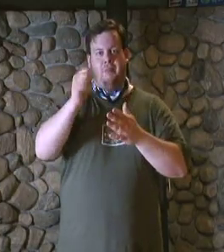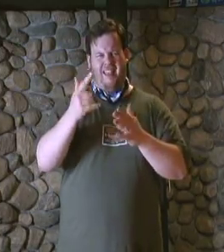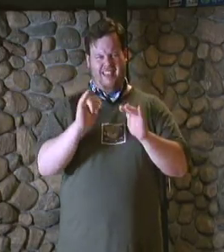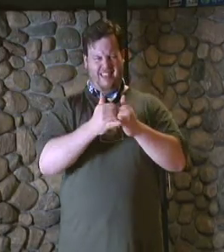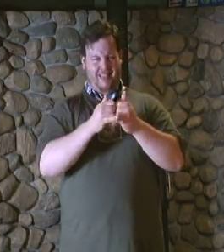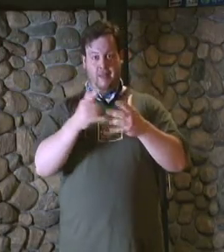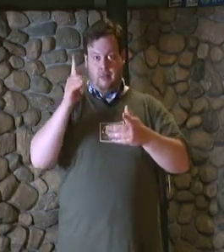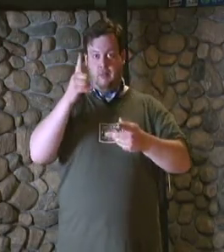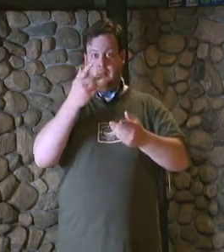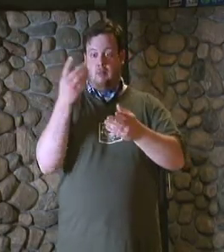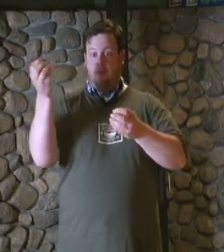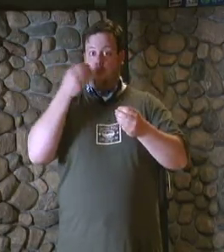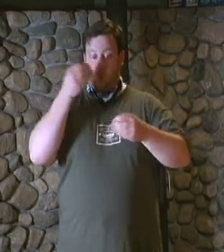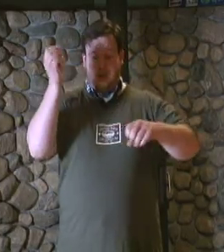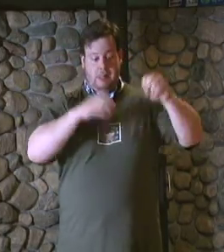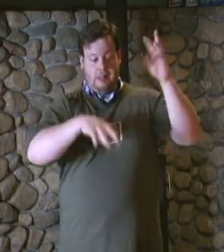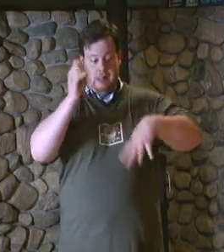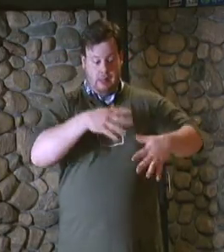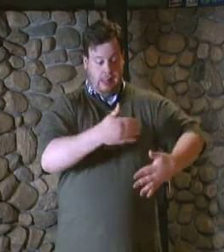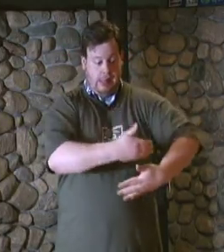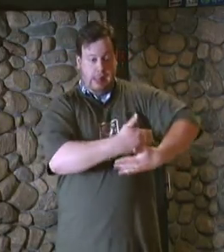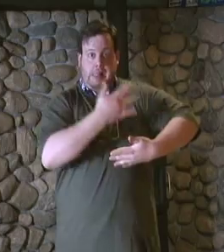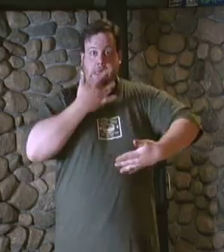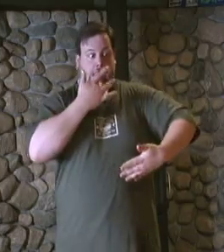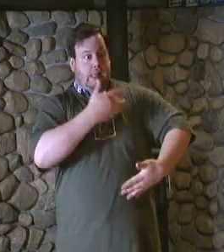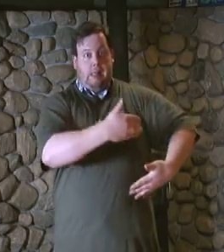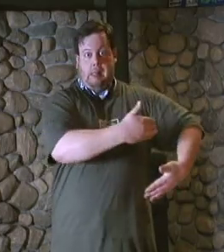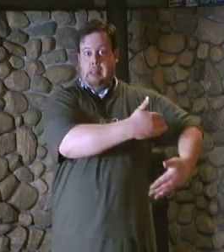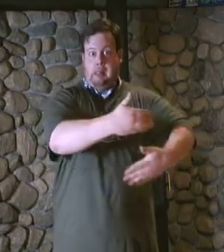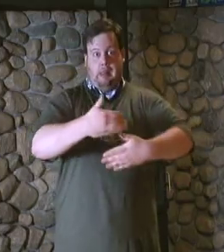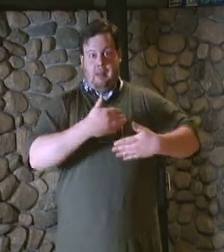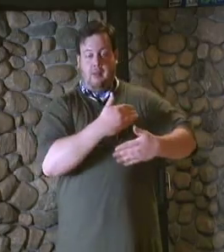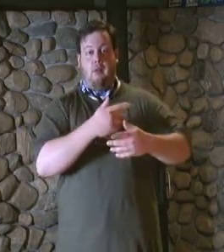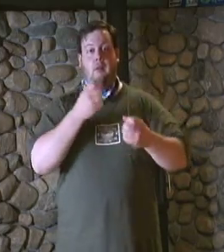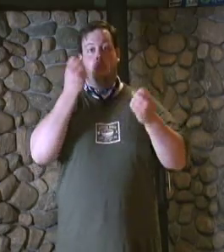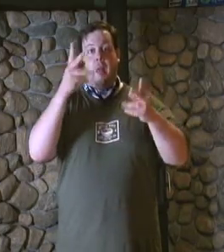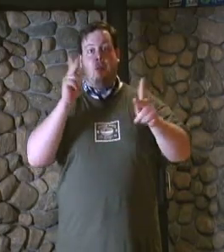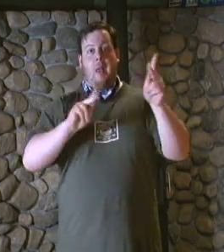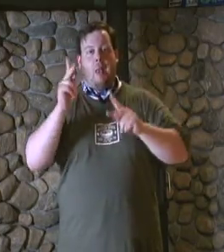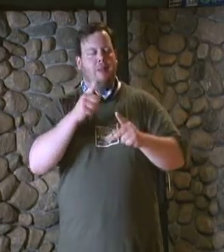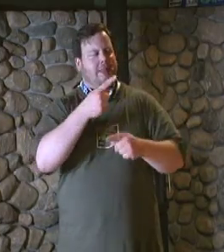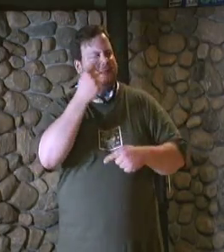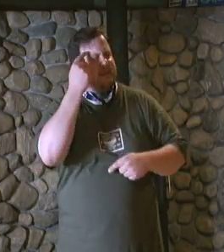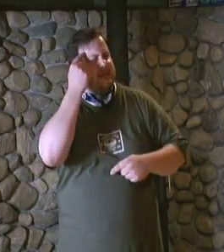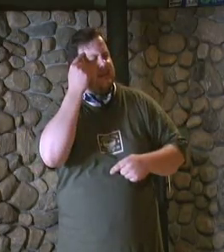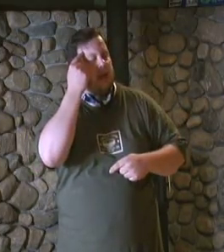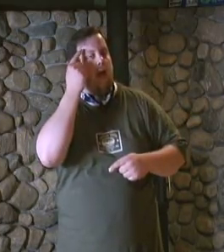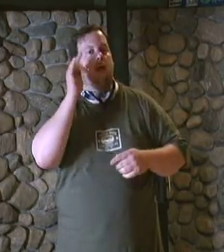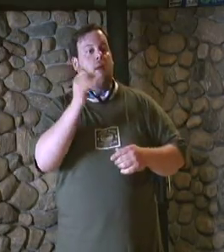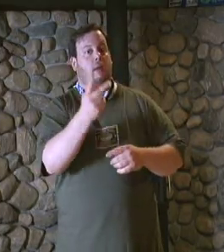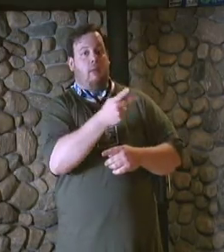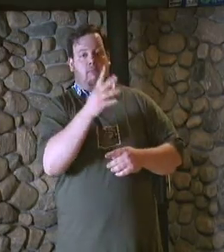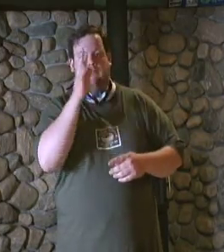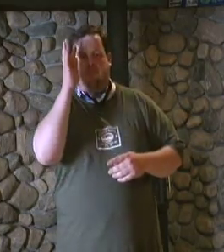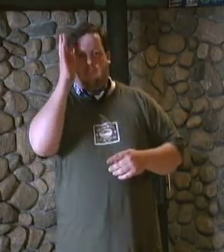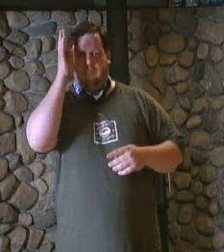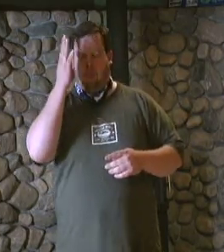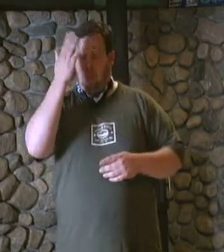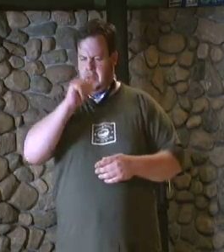they invented the modern shopping bag. Back then, filled shopping bags were not very easy to carry.